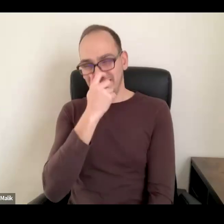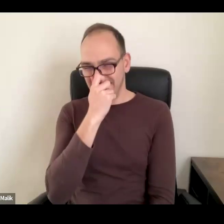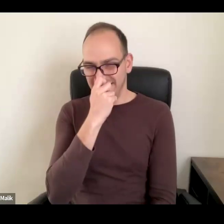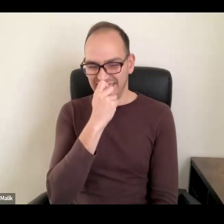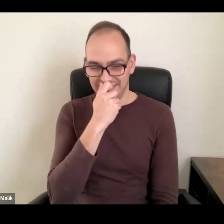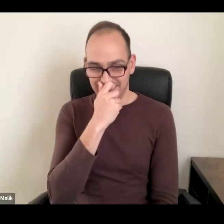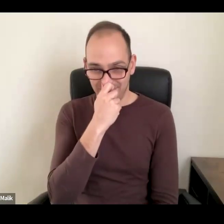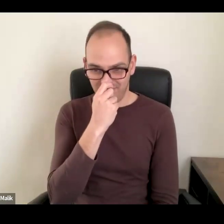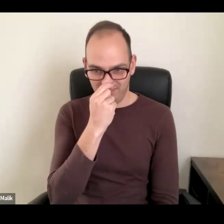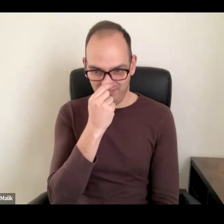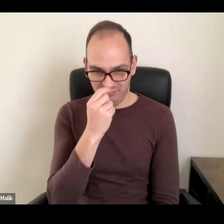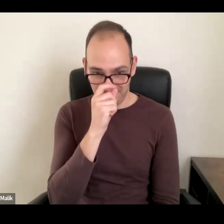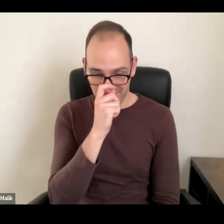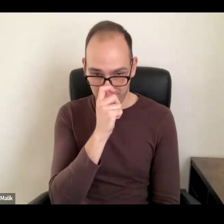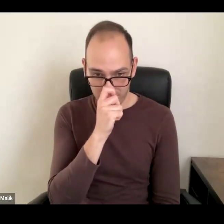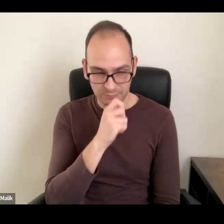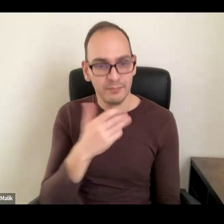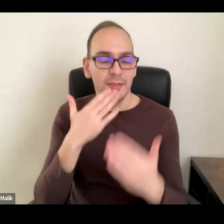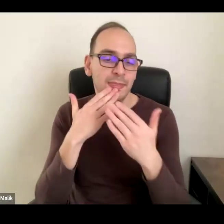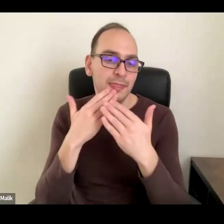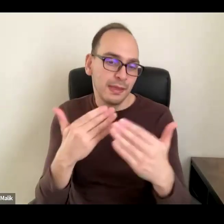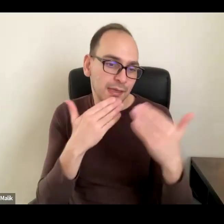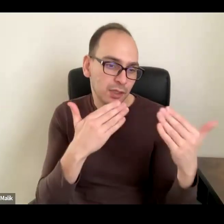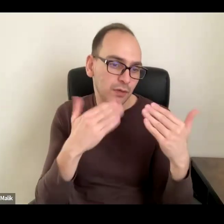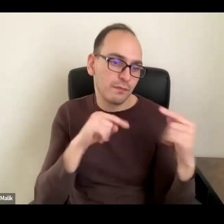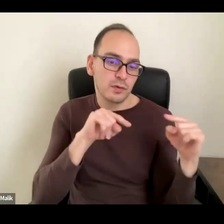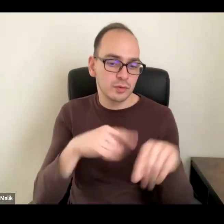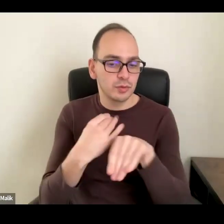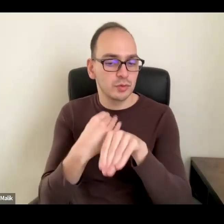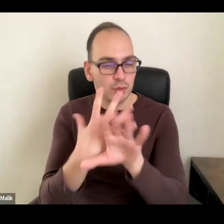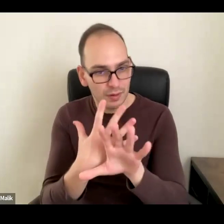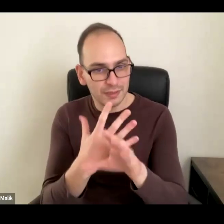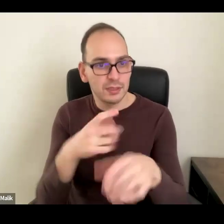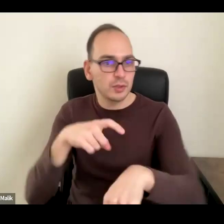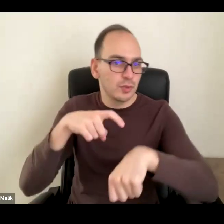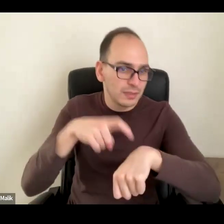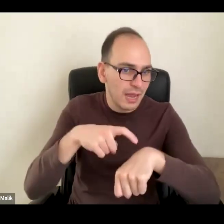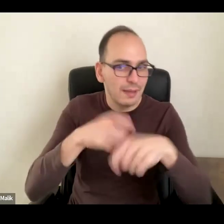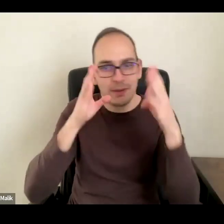on the uptick. Um but thank you all for being here today. Thank you for your time and your attention.